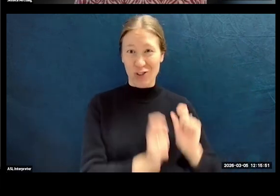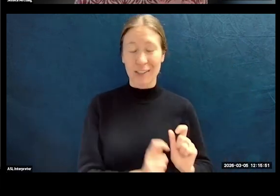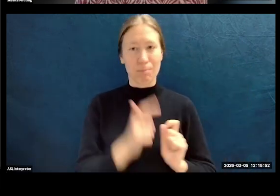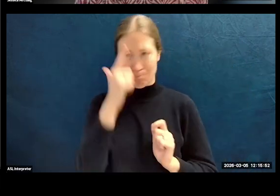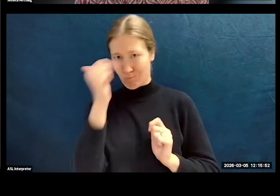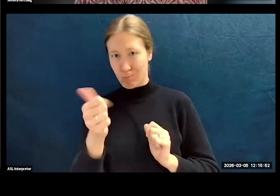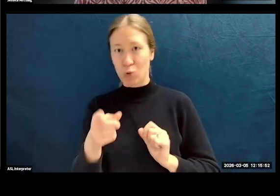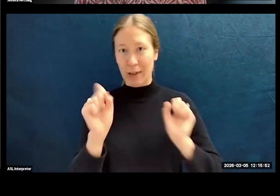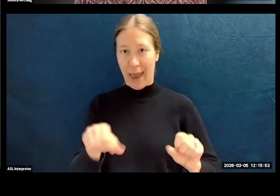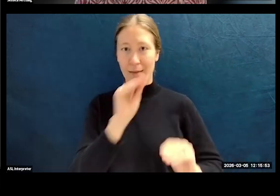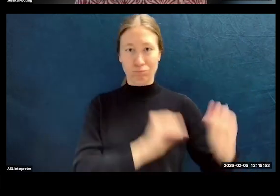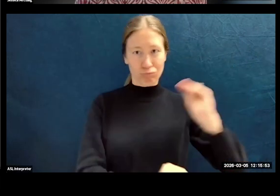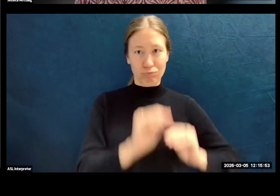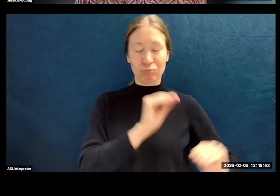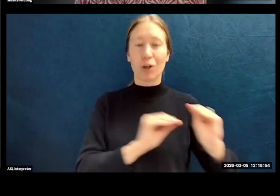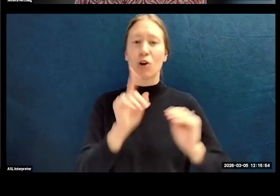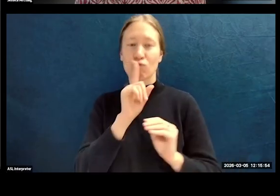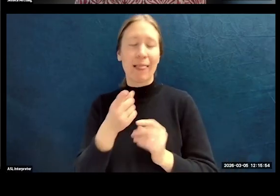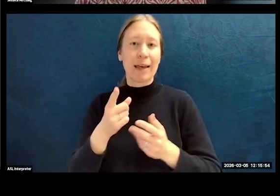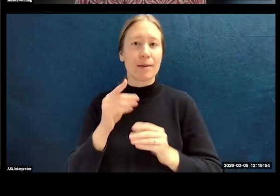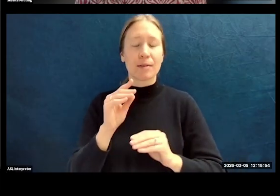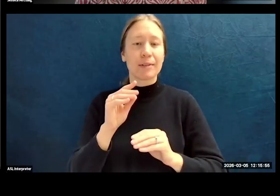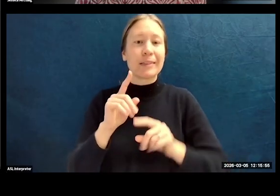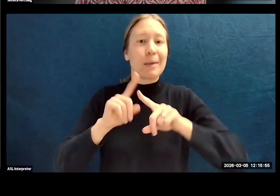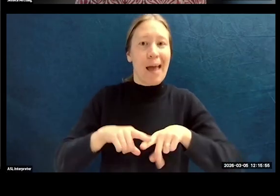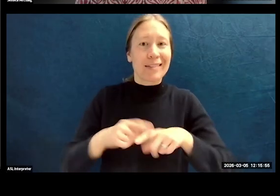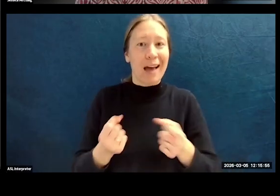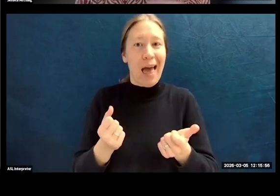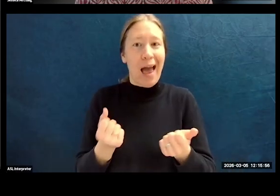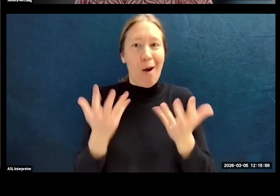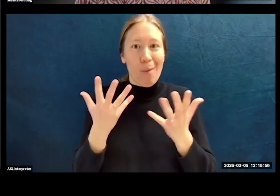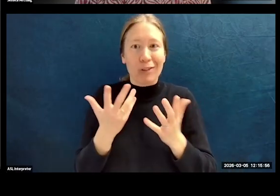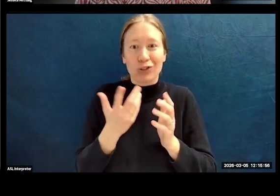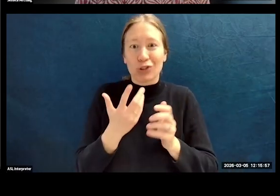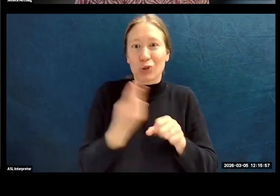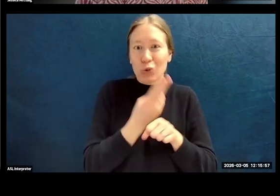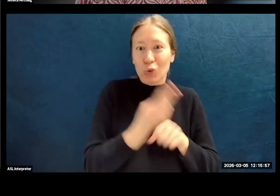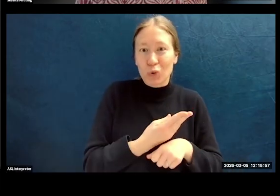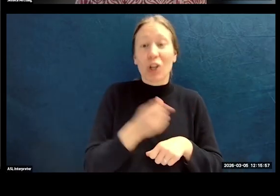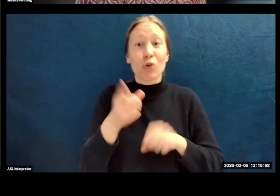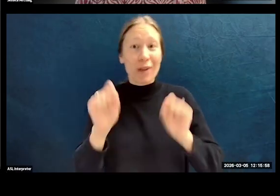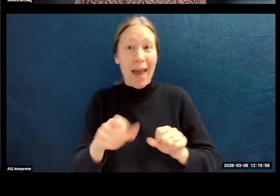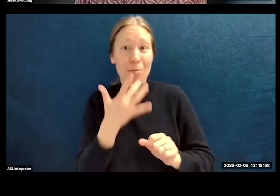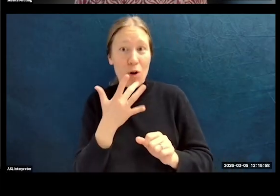So, these things move around based on how often you're using them and you can actually also reorder them based on your preferences.